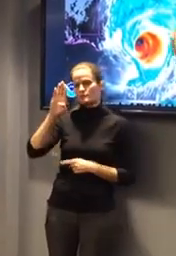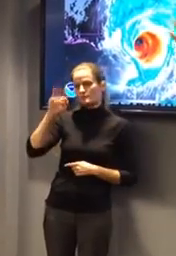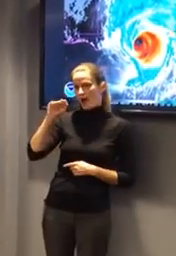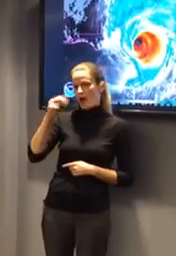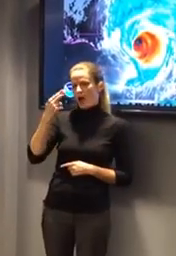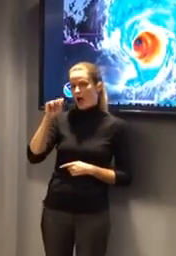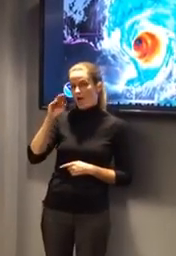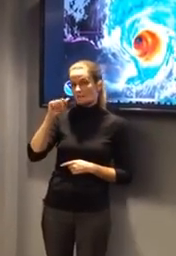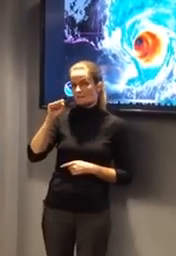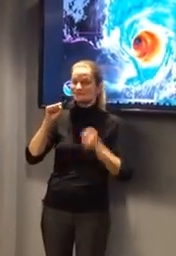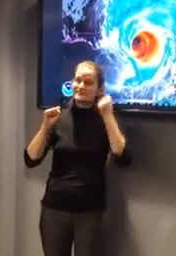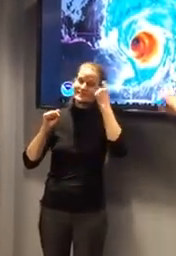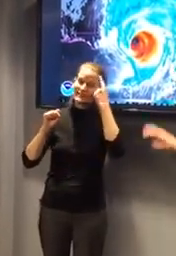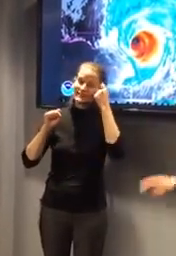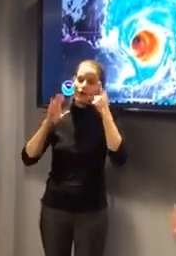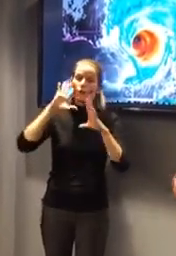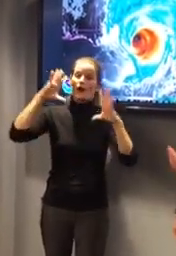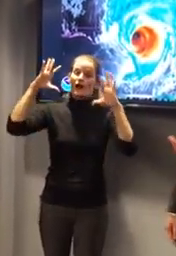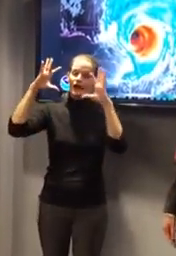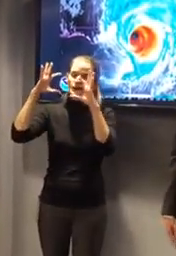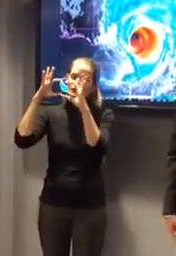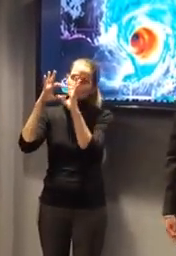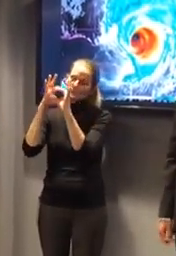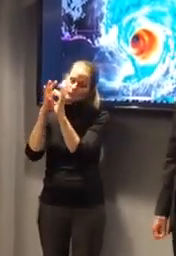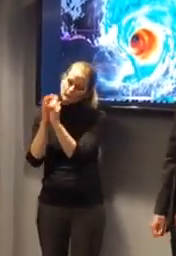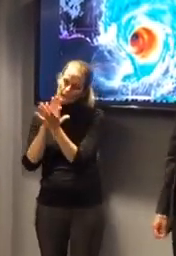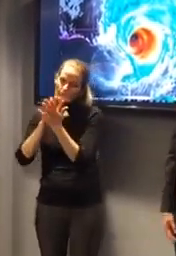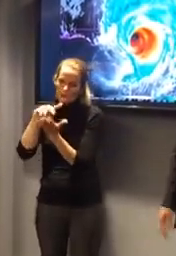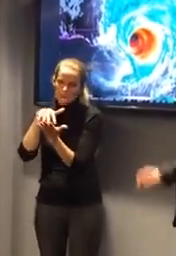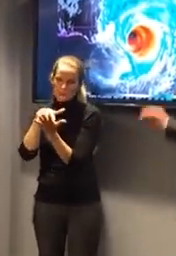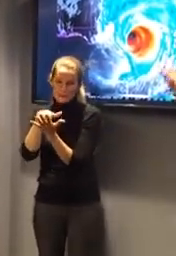In fact, it may even deteriorate down into possibly a Tropical Depression by the time